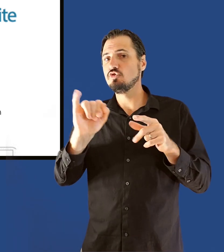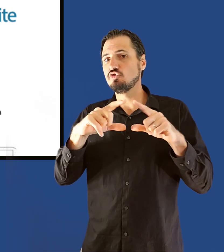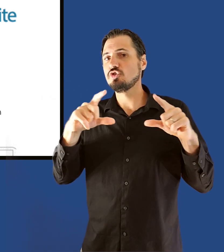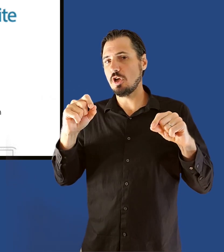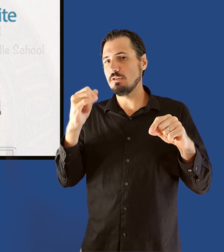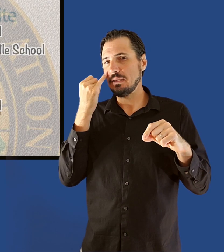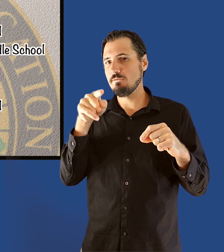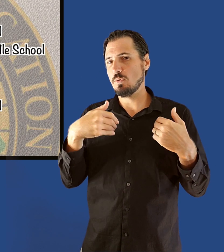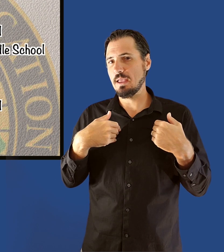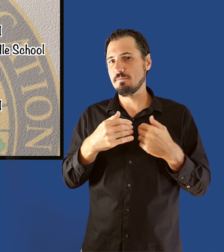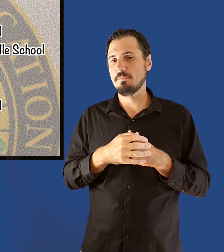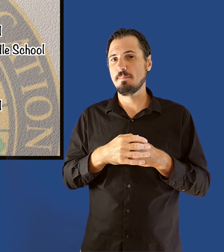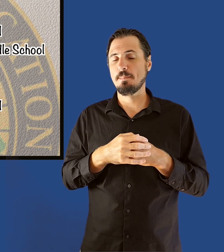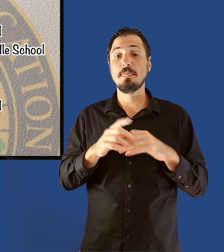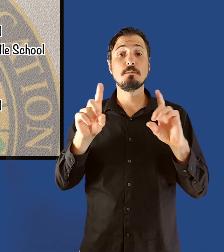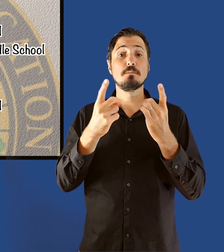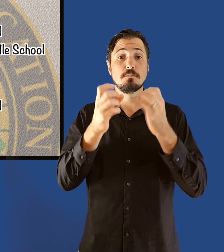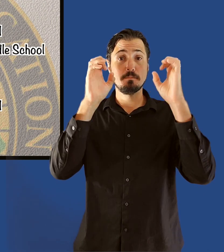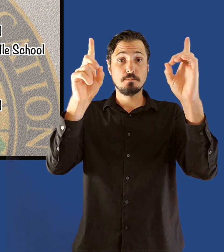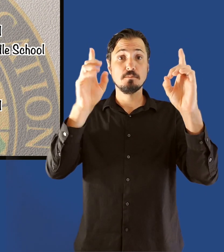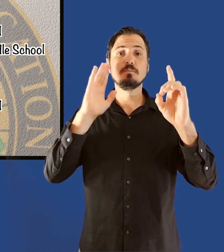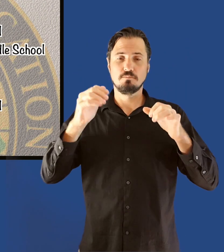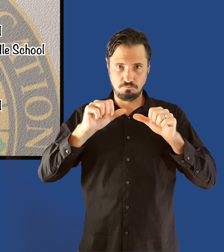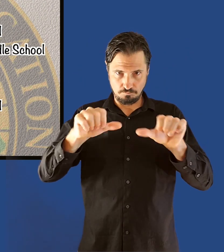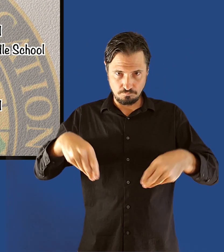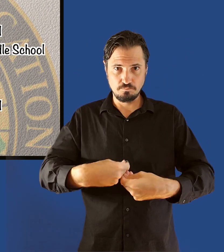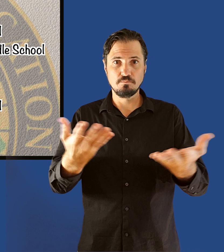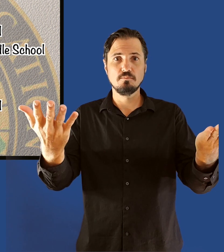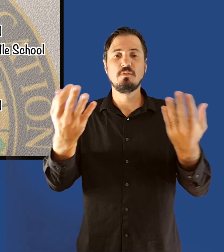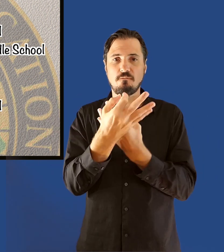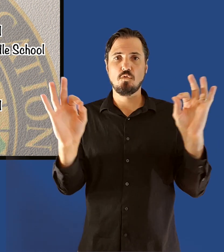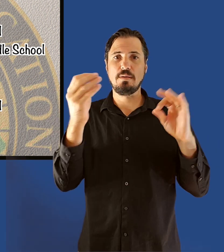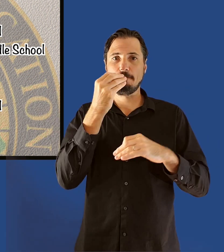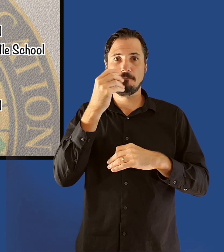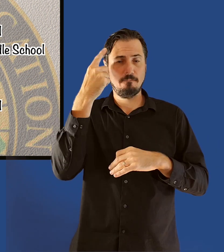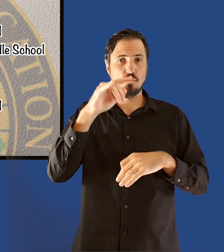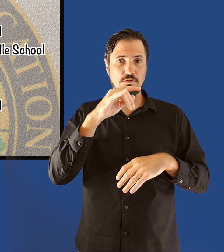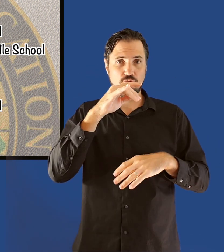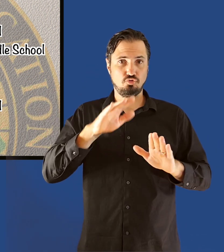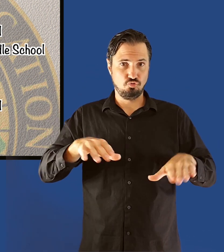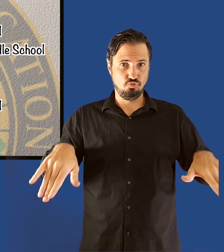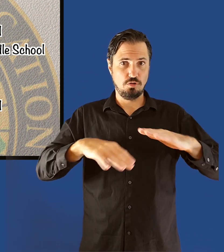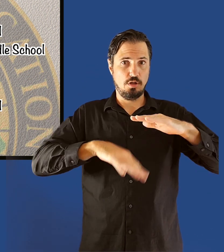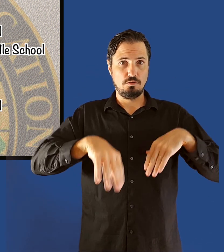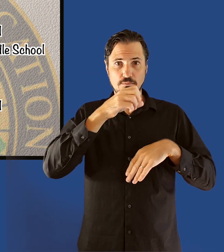The Department of Education is continuing its free Grab and Go Meals program for Keiki 18 years and younger on Kauai.